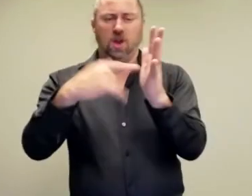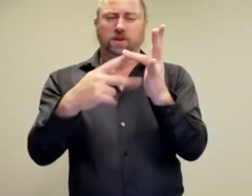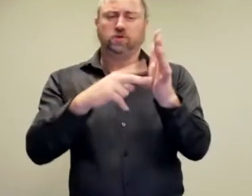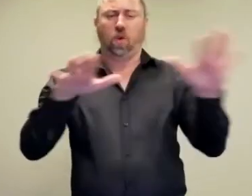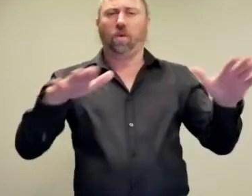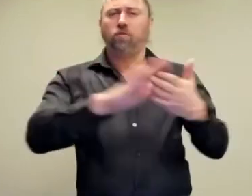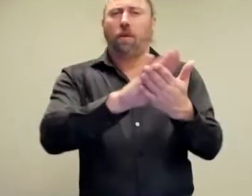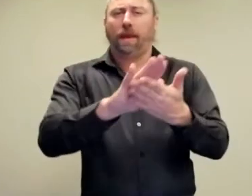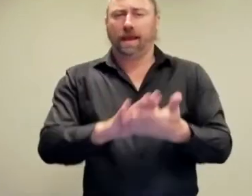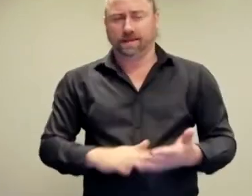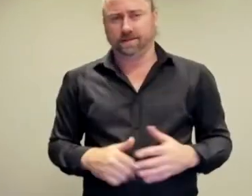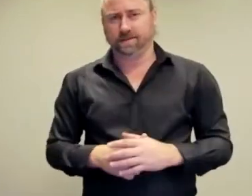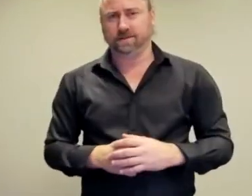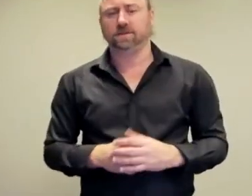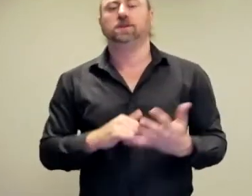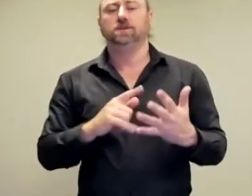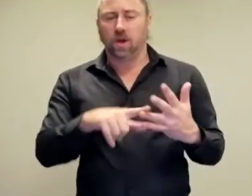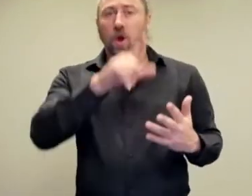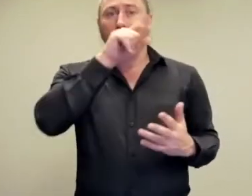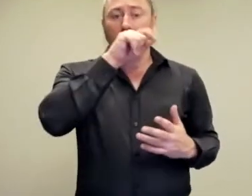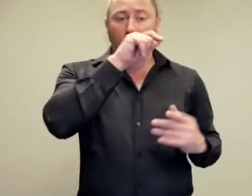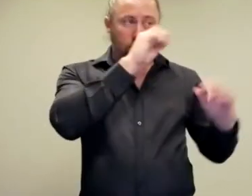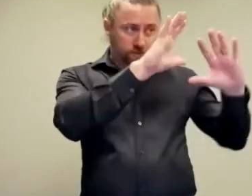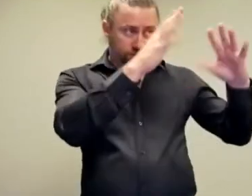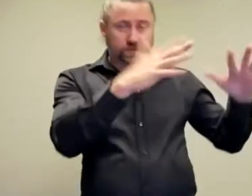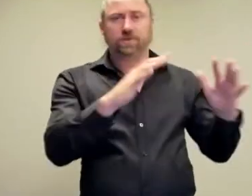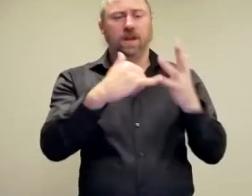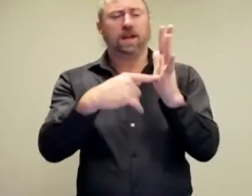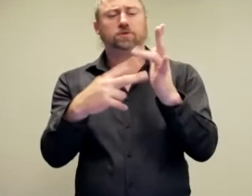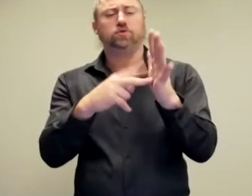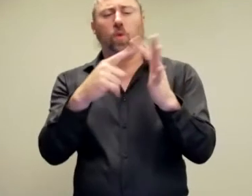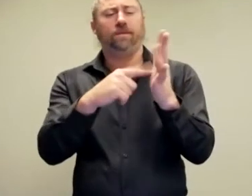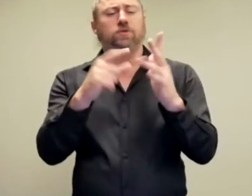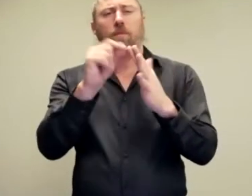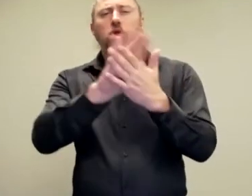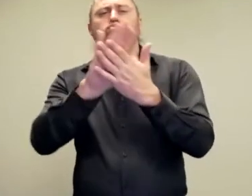So after making the bird works and the stovetop rubbings, I wanted to make a